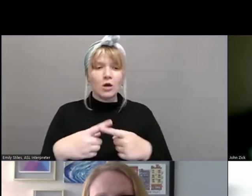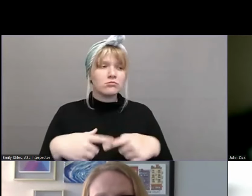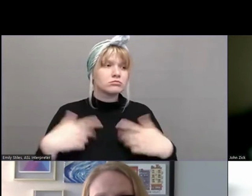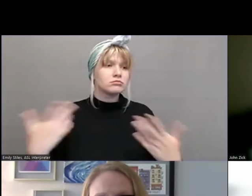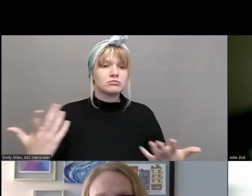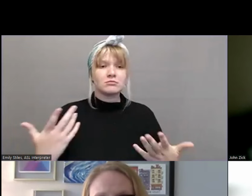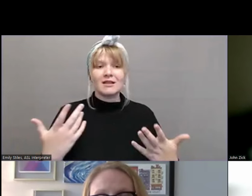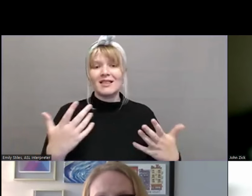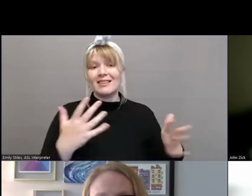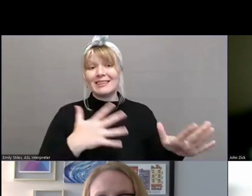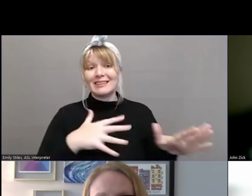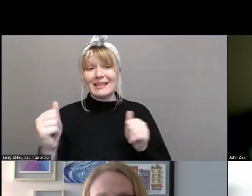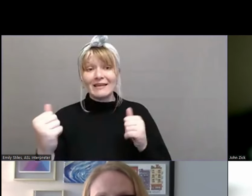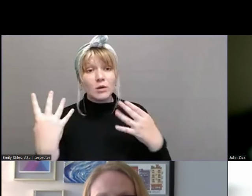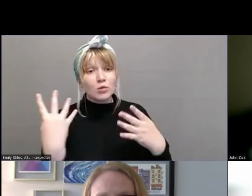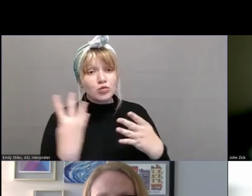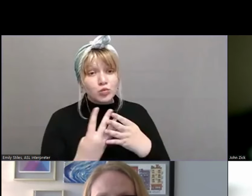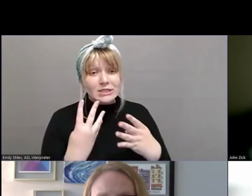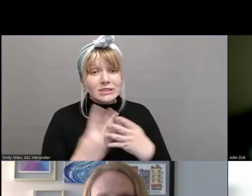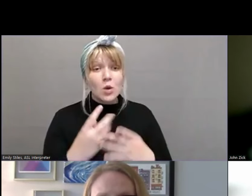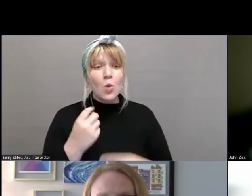incarceration or sometimes mental health settings.